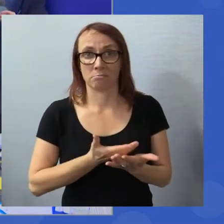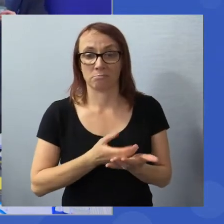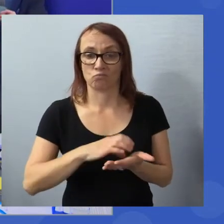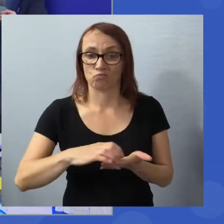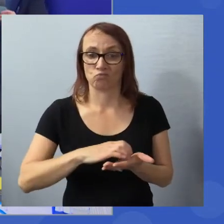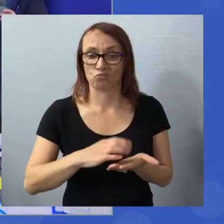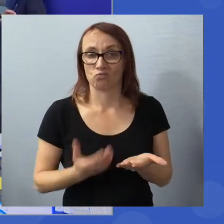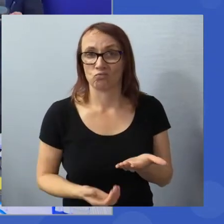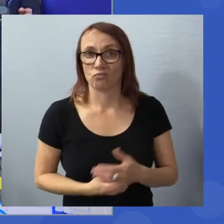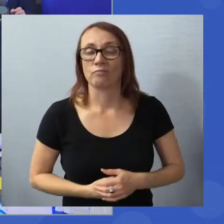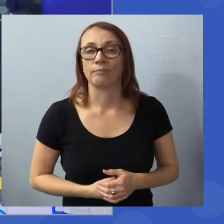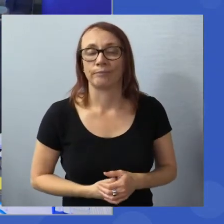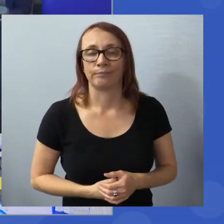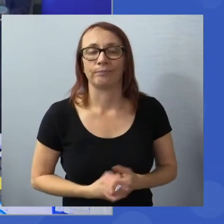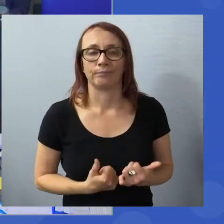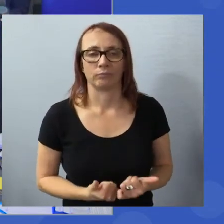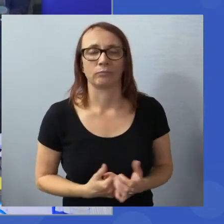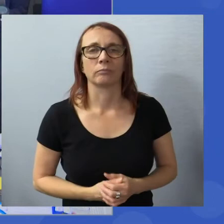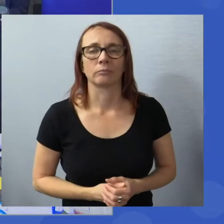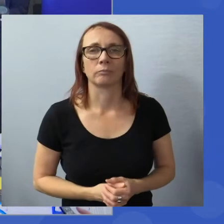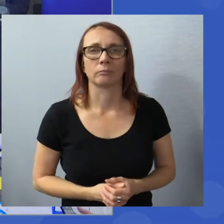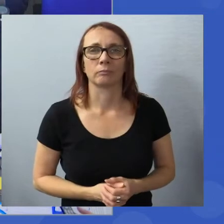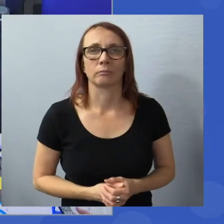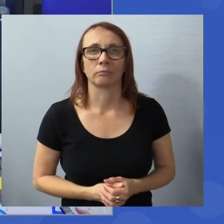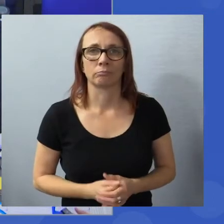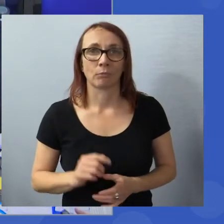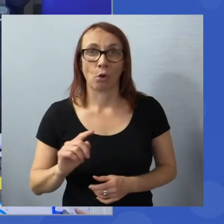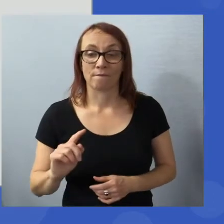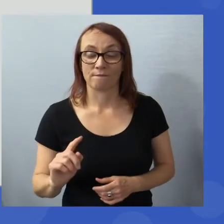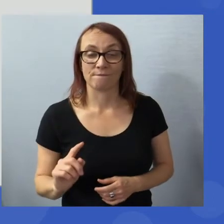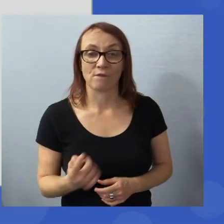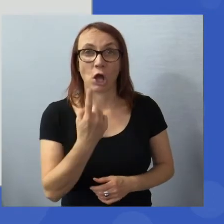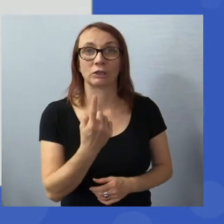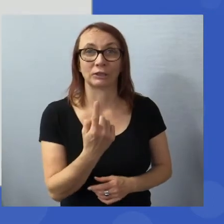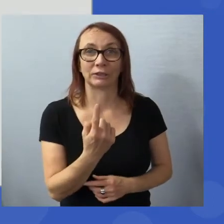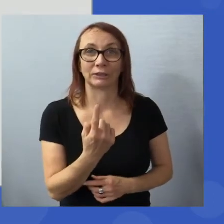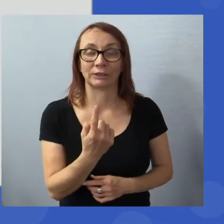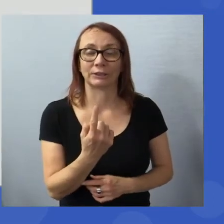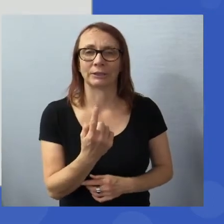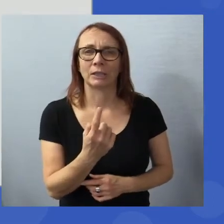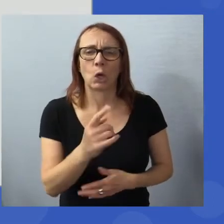yes okay so the first question just to try this out is which would you support